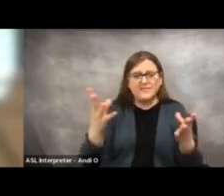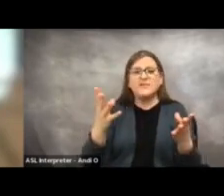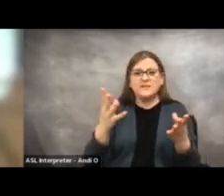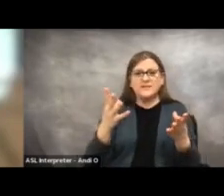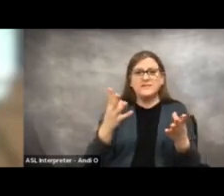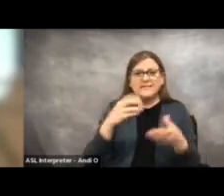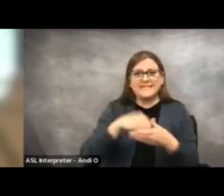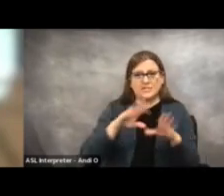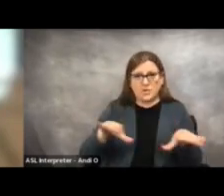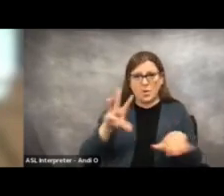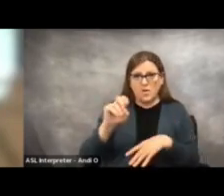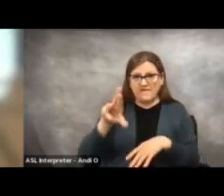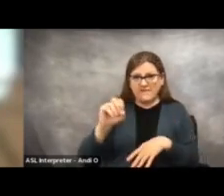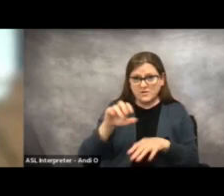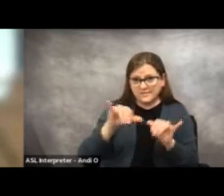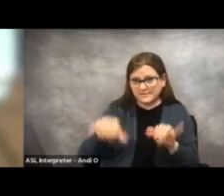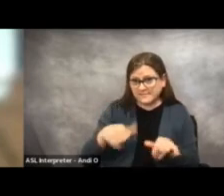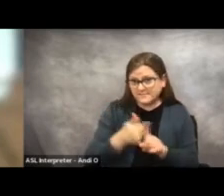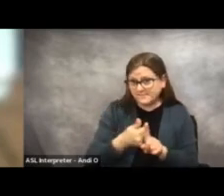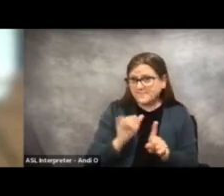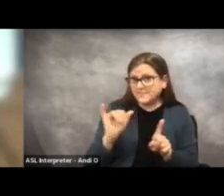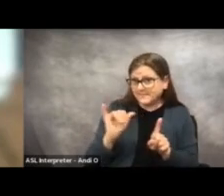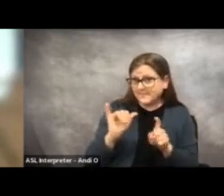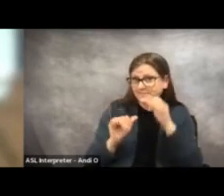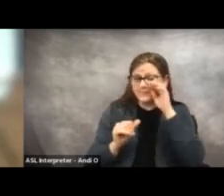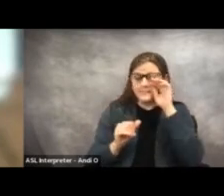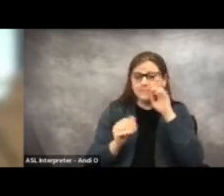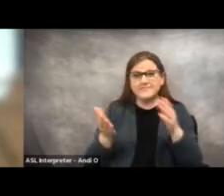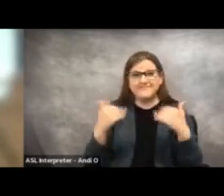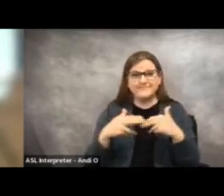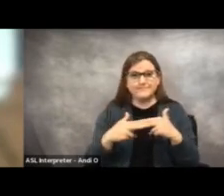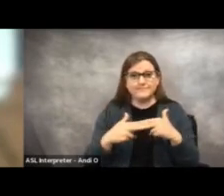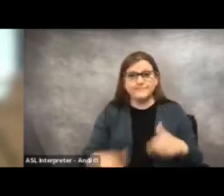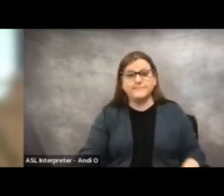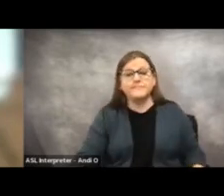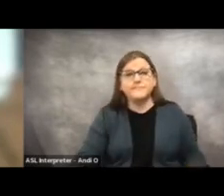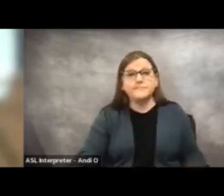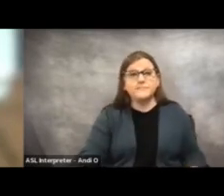the child welfare system. Next slide. From here, this group of